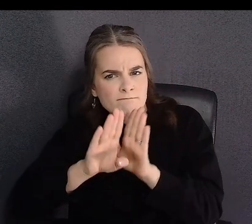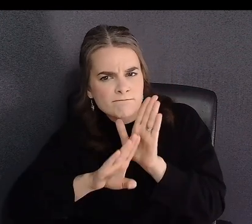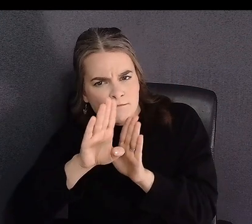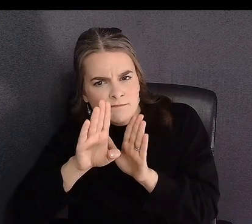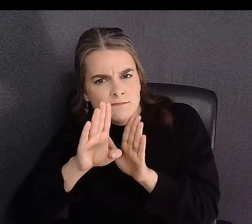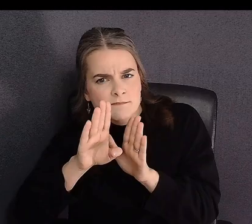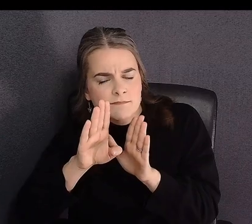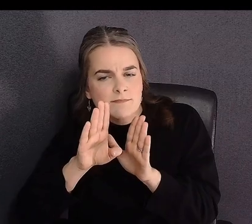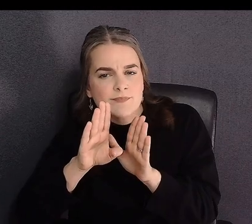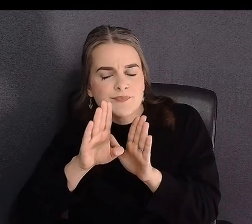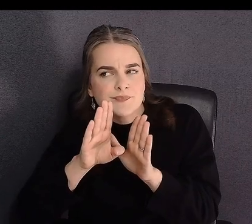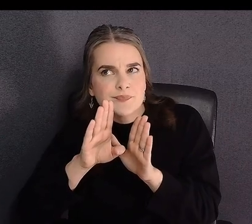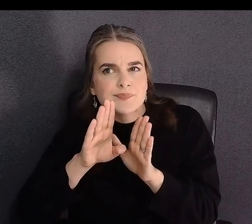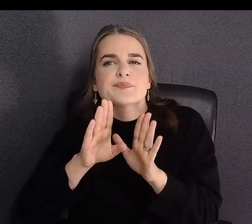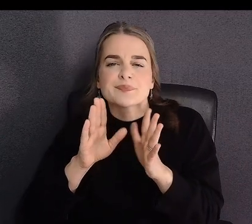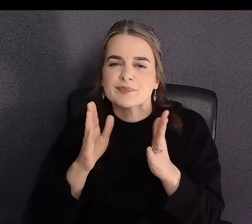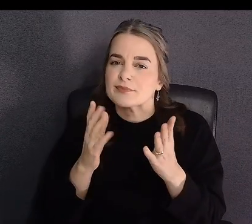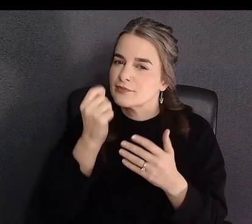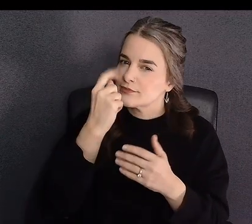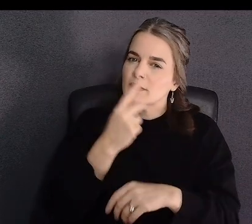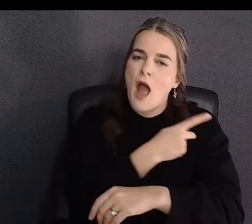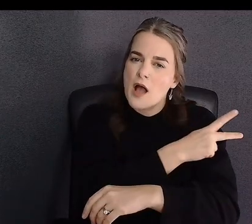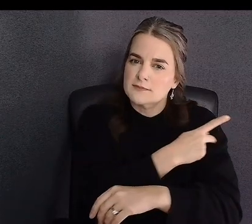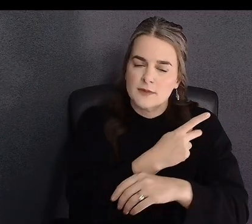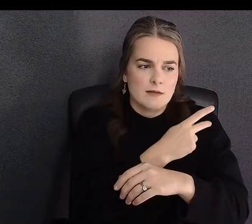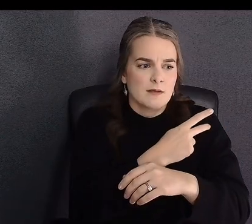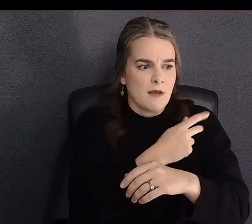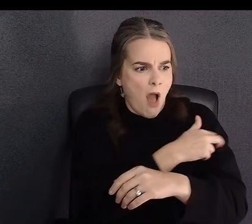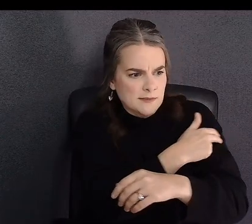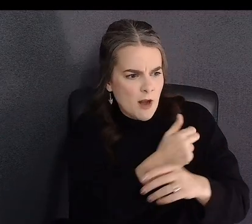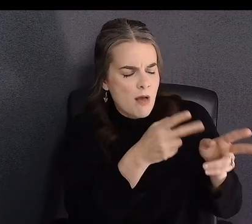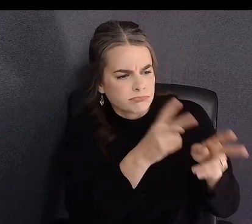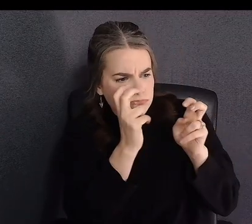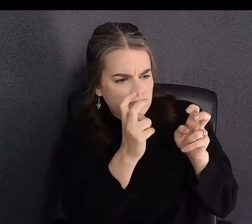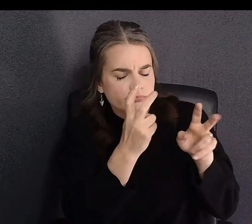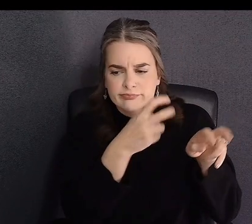and that transition as people return home